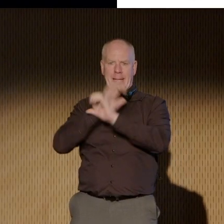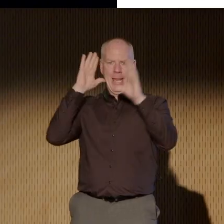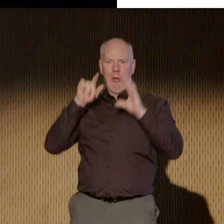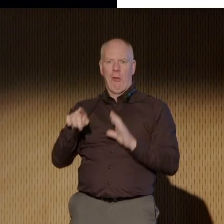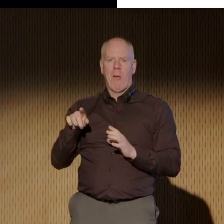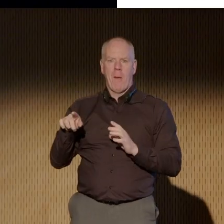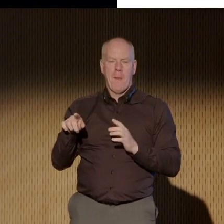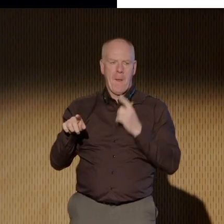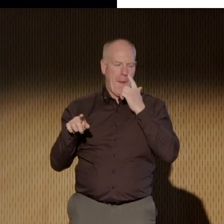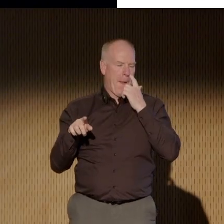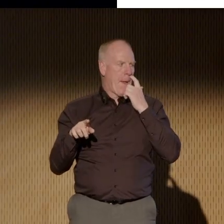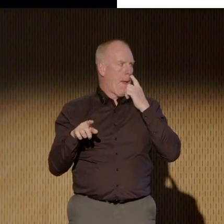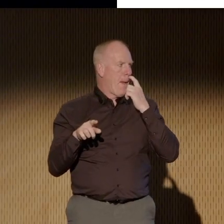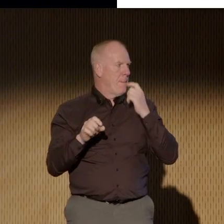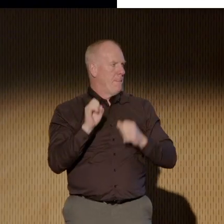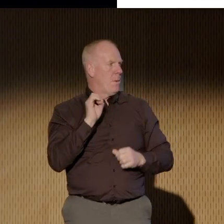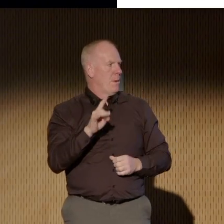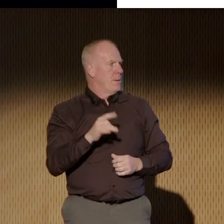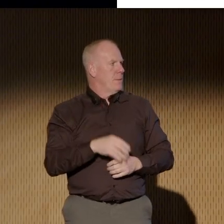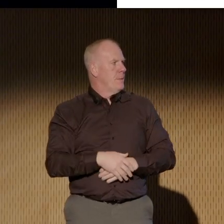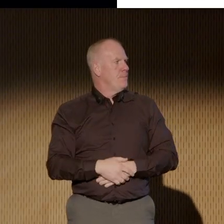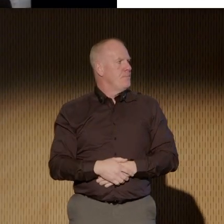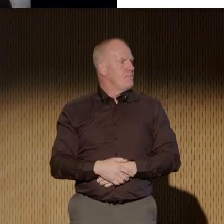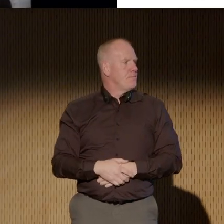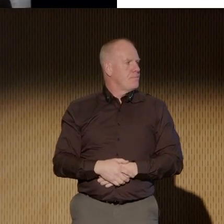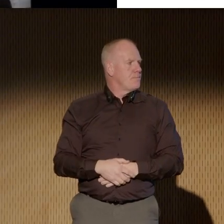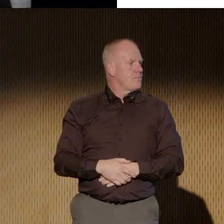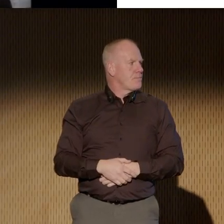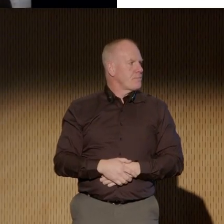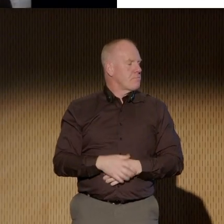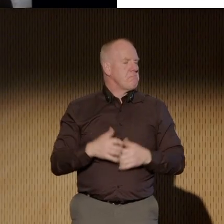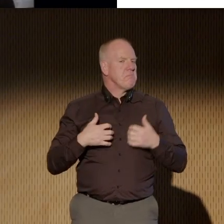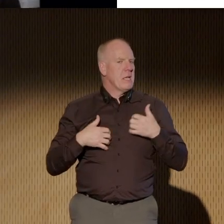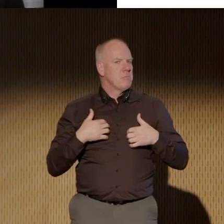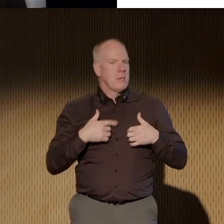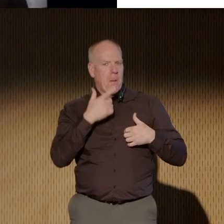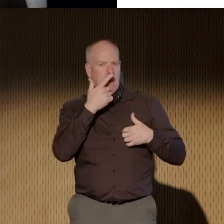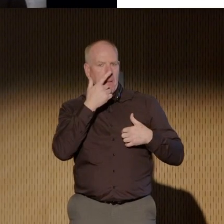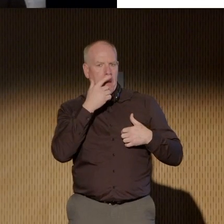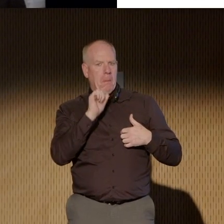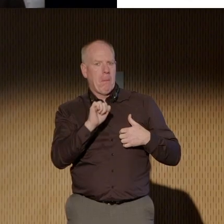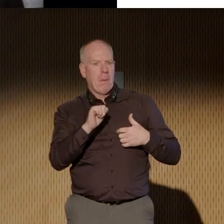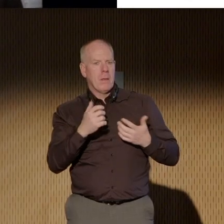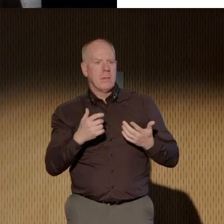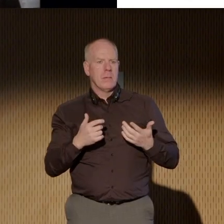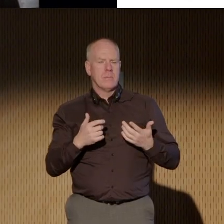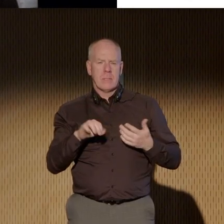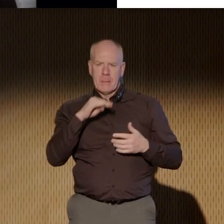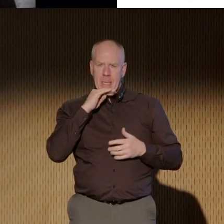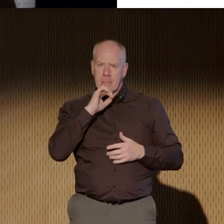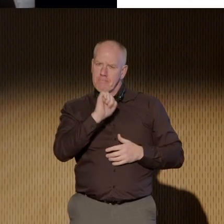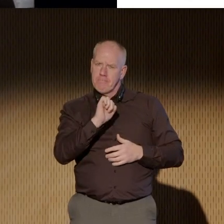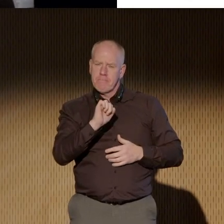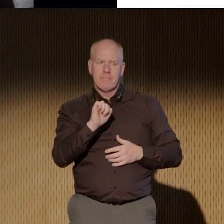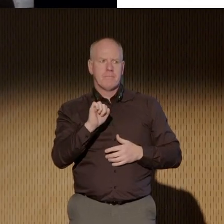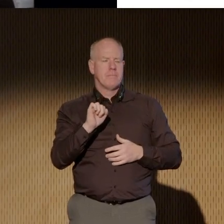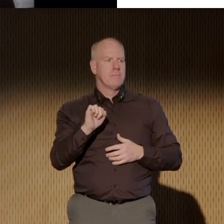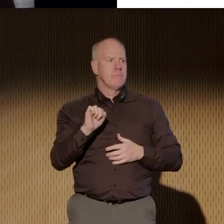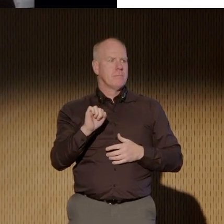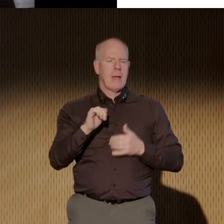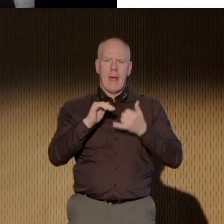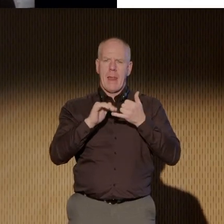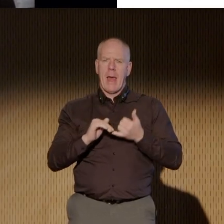(Daniel): Okay, interesting. And is that last piece there you're talking